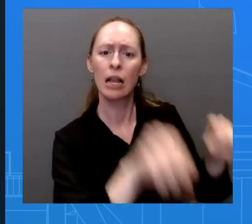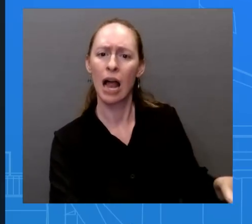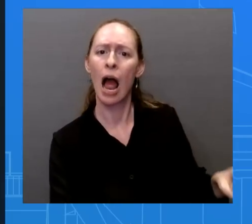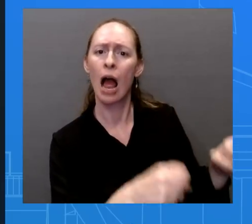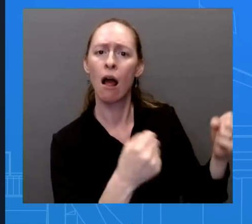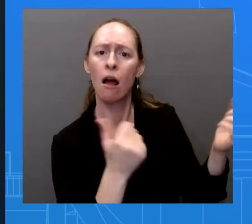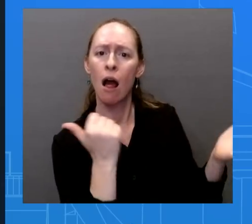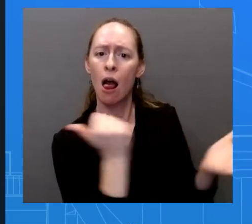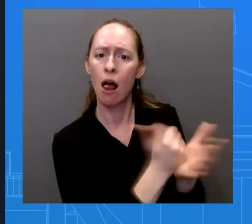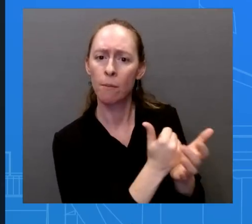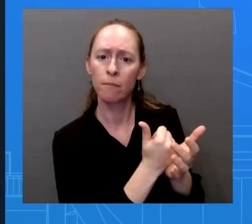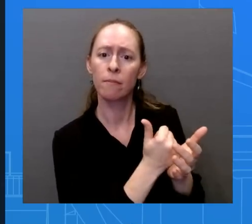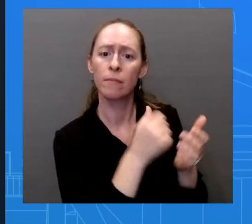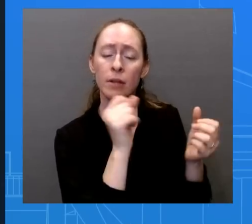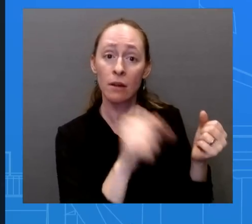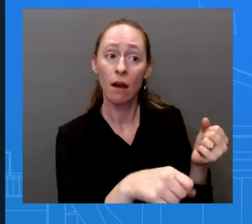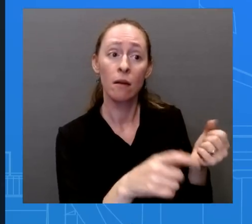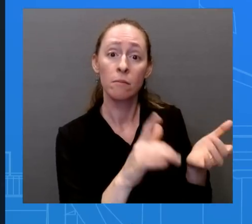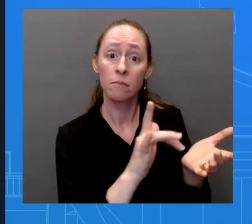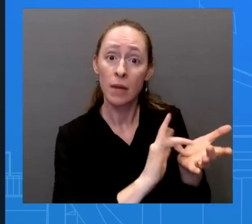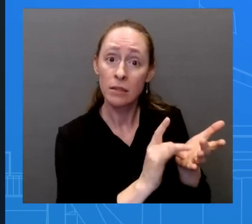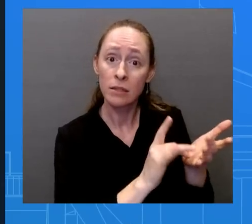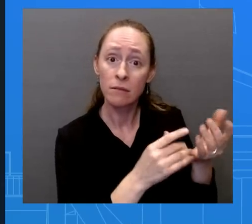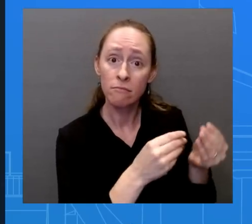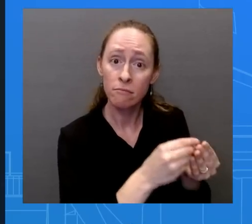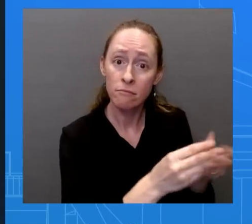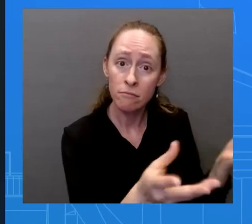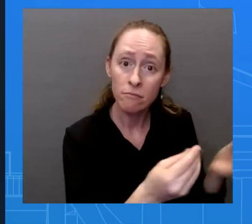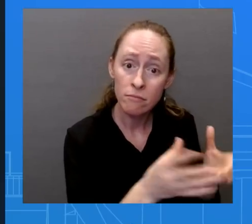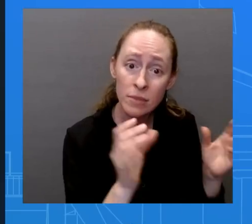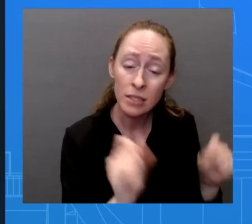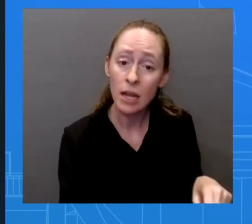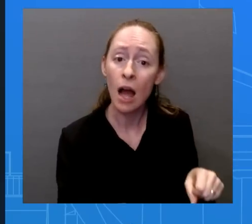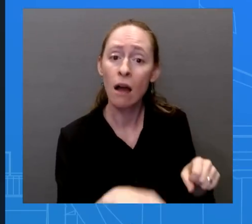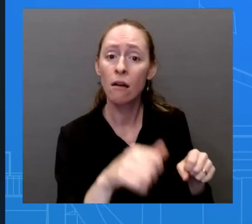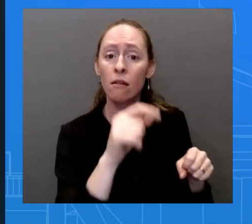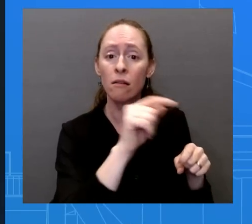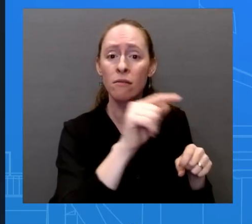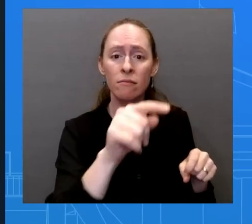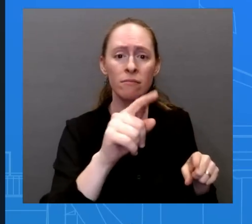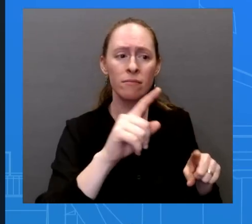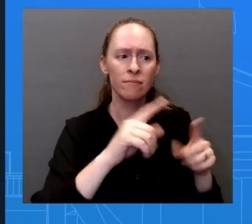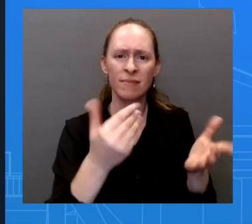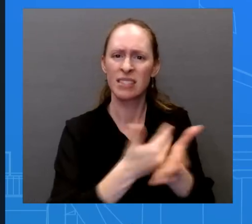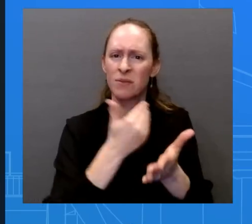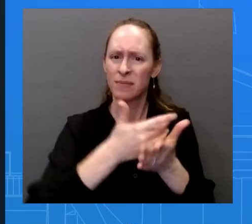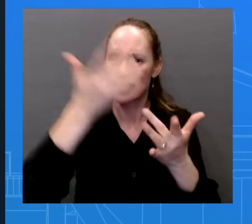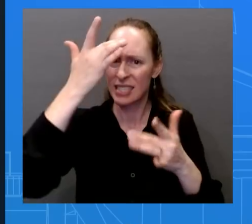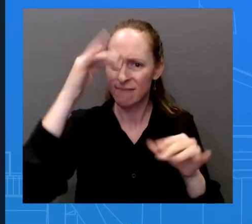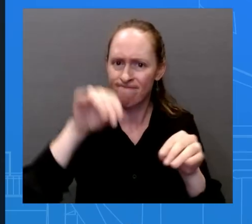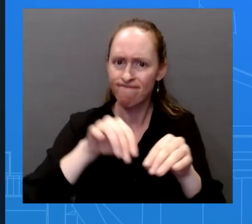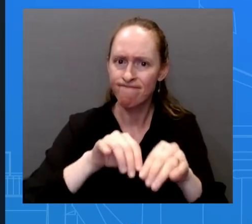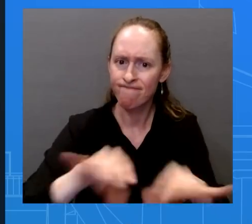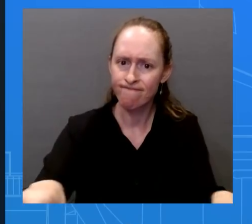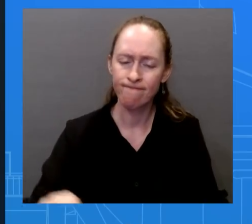And as -- as you know -- we have said this before: Look, you know, we have given -- we are one of the countries